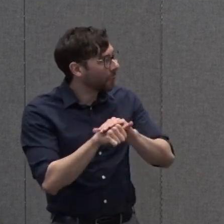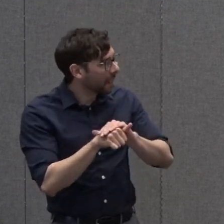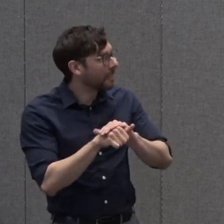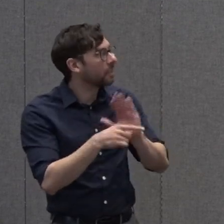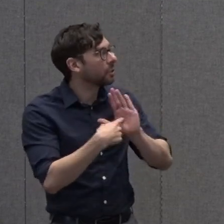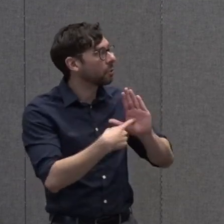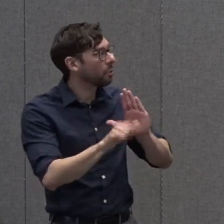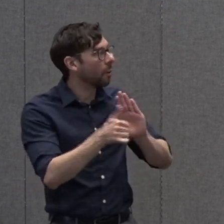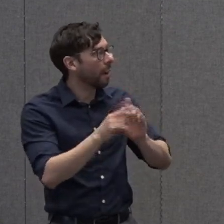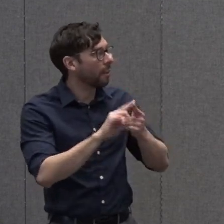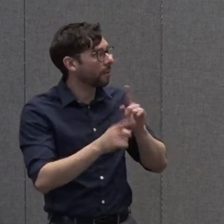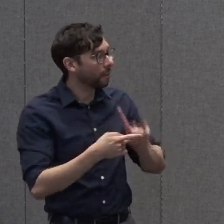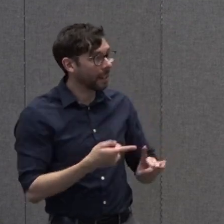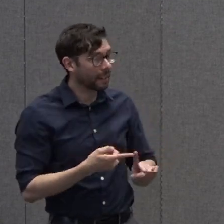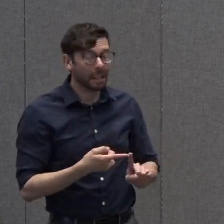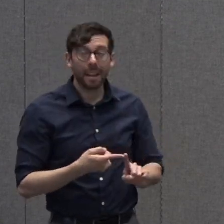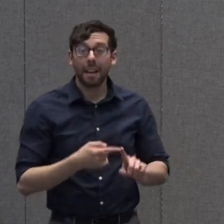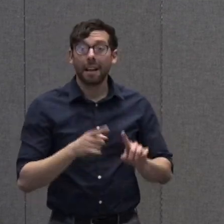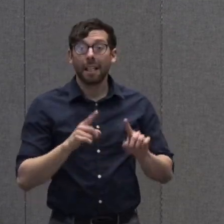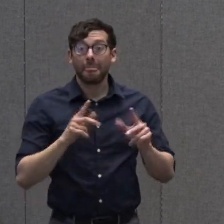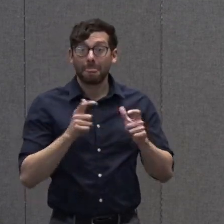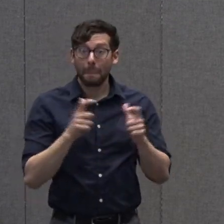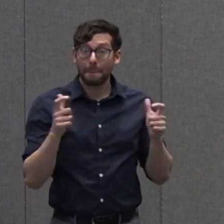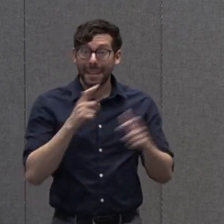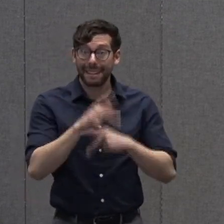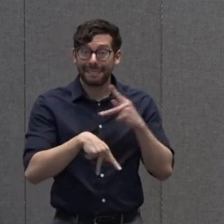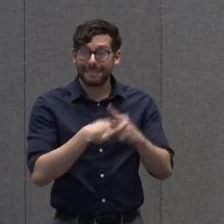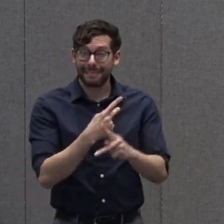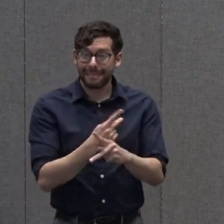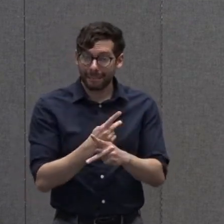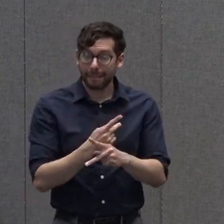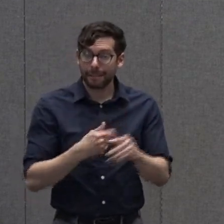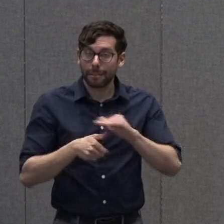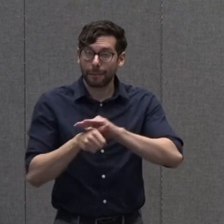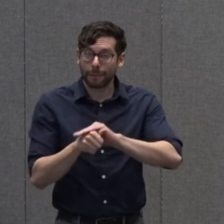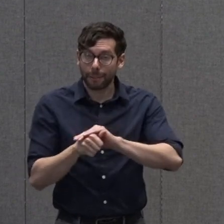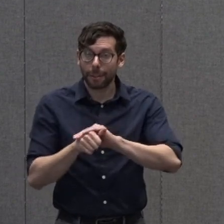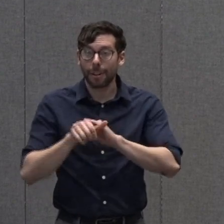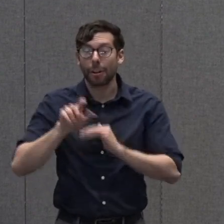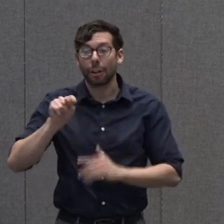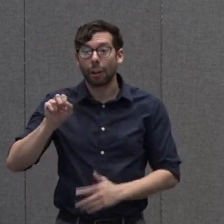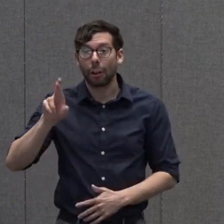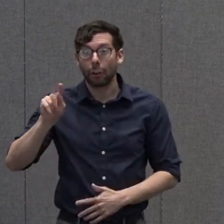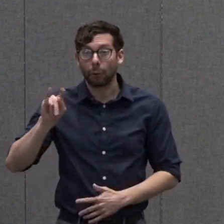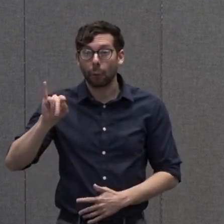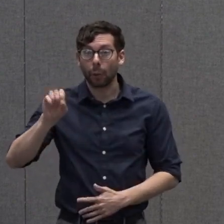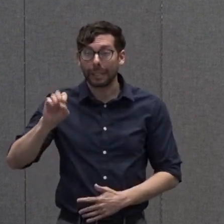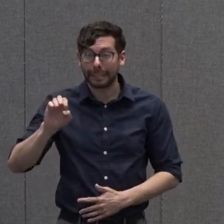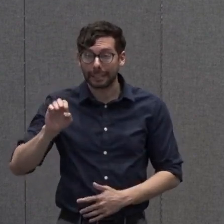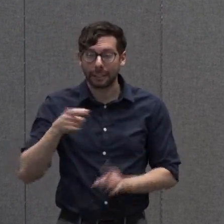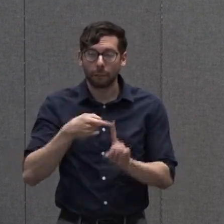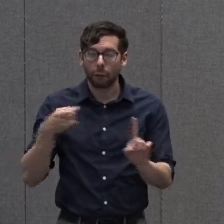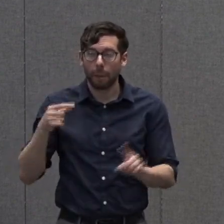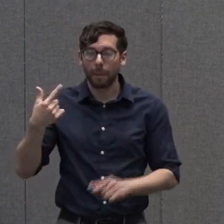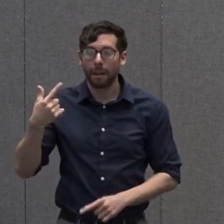those huge ones that we hear about can live to be several hundred years old. Is that not correct? Definitely over a hundred,